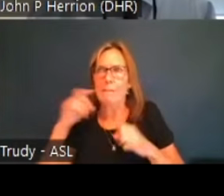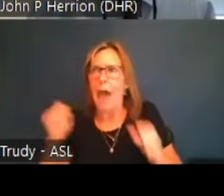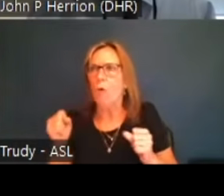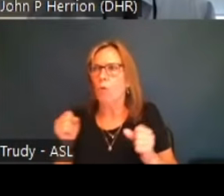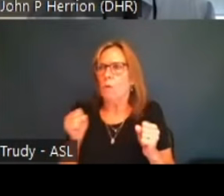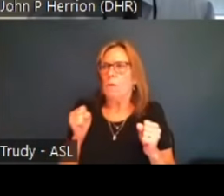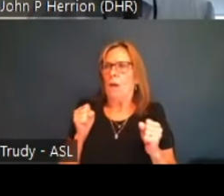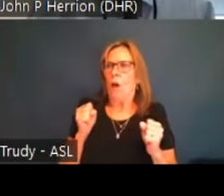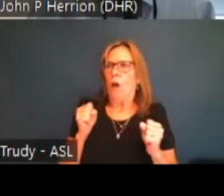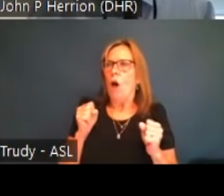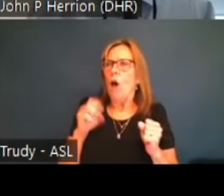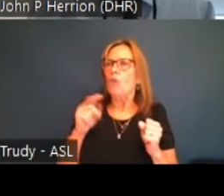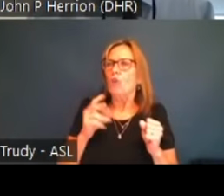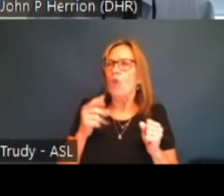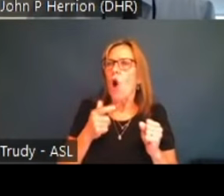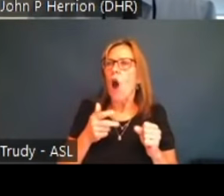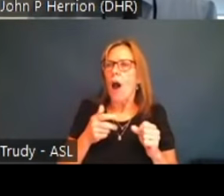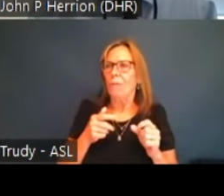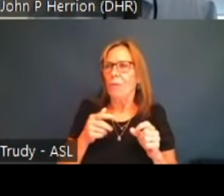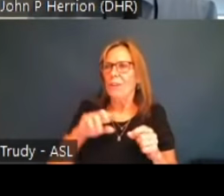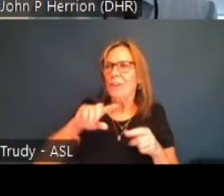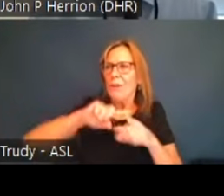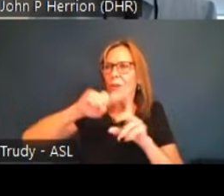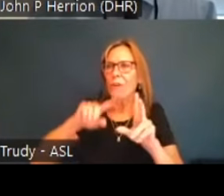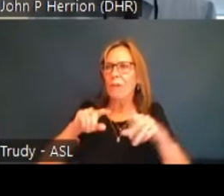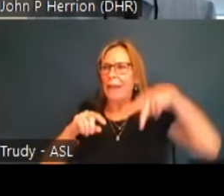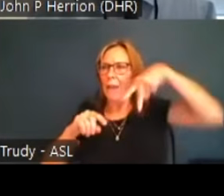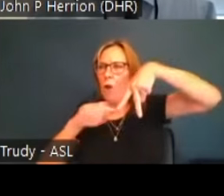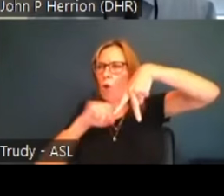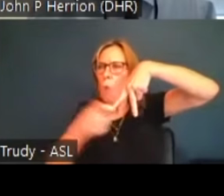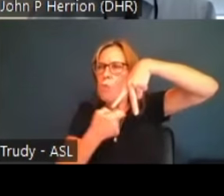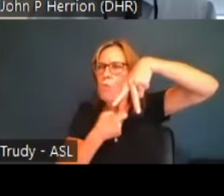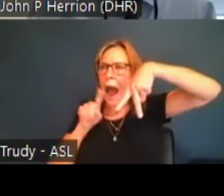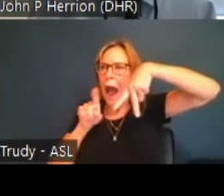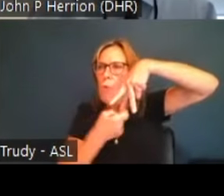And that got this person's focus off of whatever the